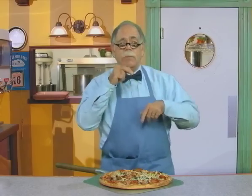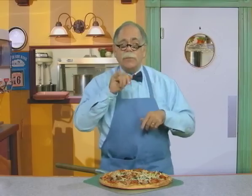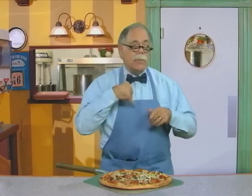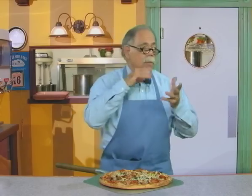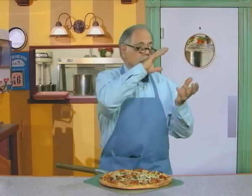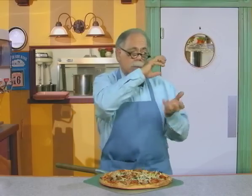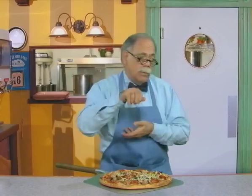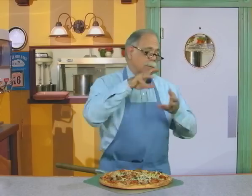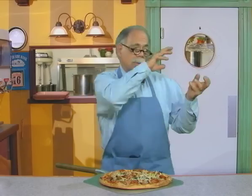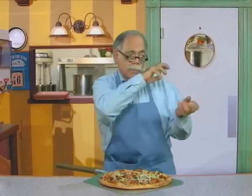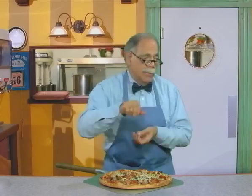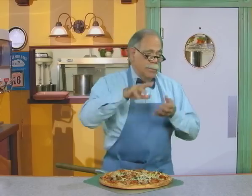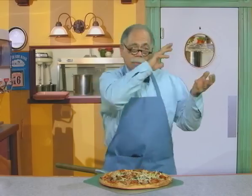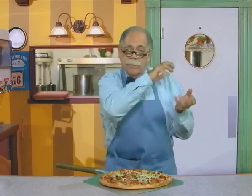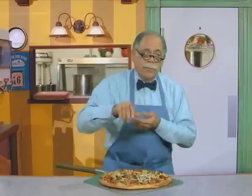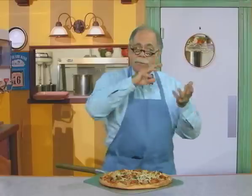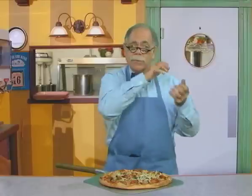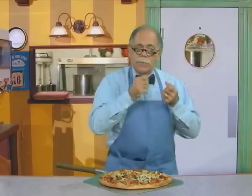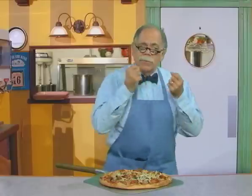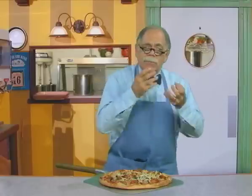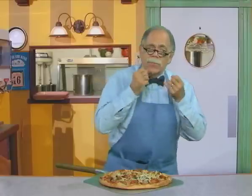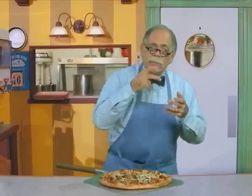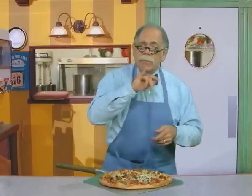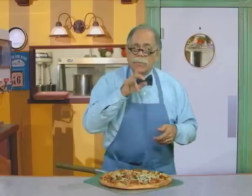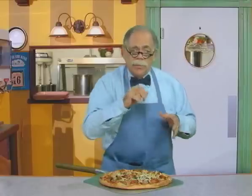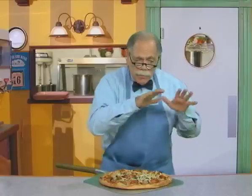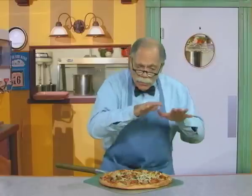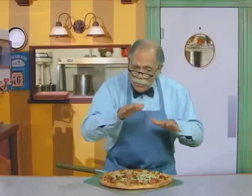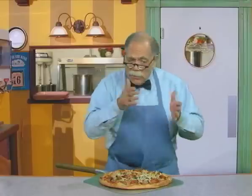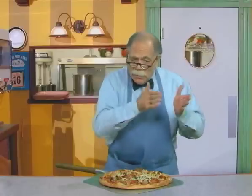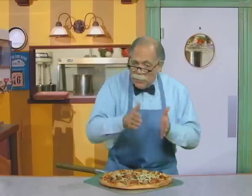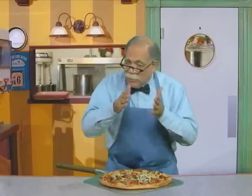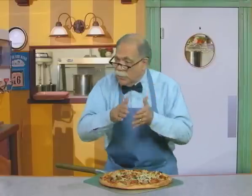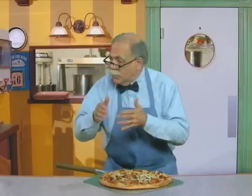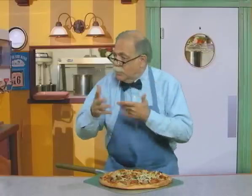AND WE'LL BE MAKING LOTS OF PIZZAS. ONCE THE PIZZA'S IN THE OVEN,